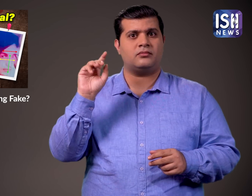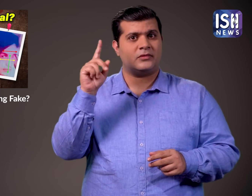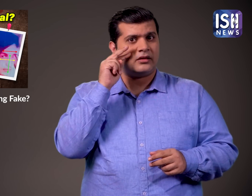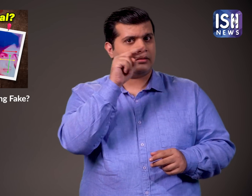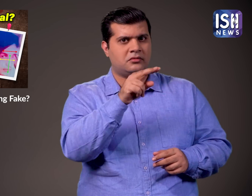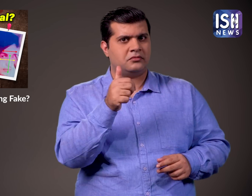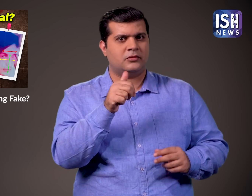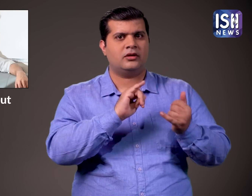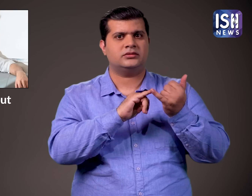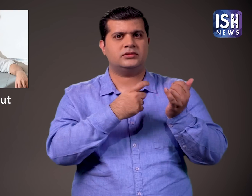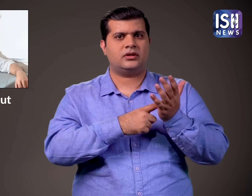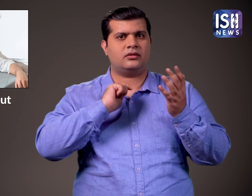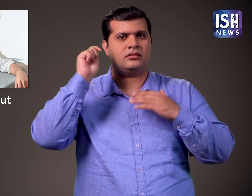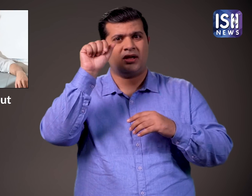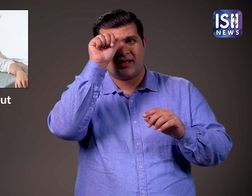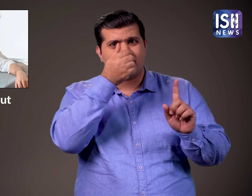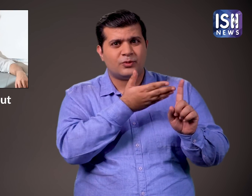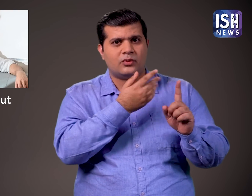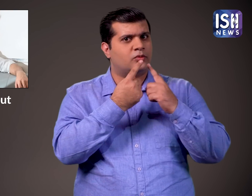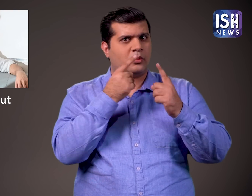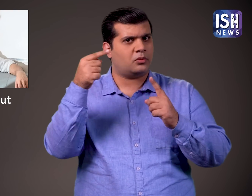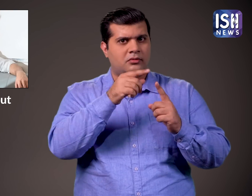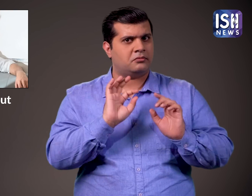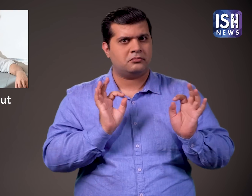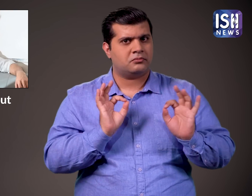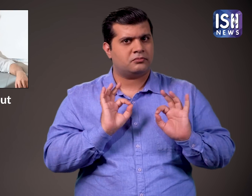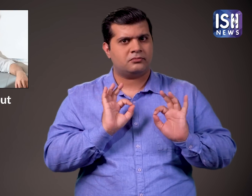But they never discussed the suicide of Sushant Singh Rajput, who was a Hindu.